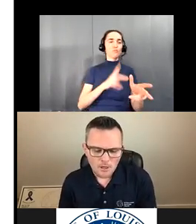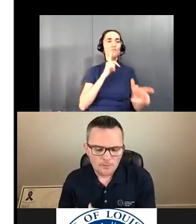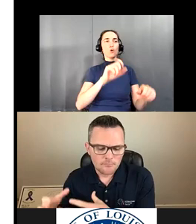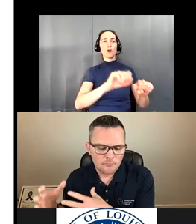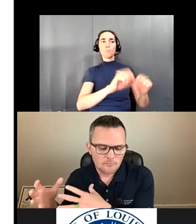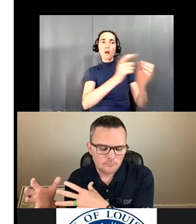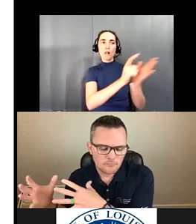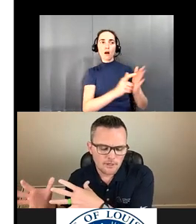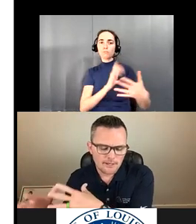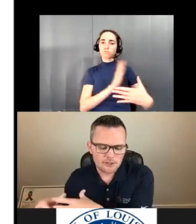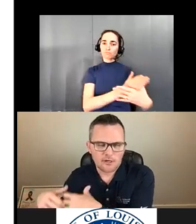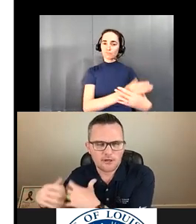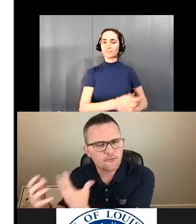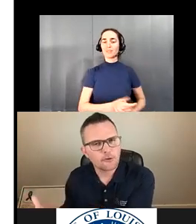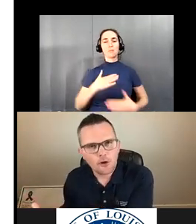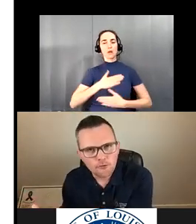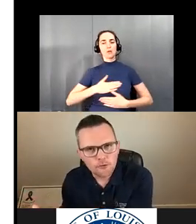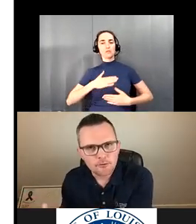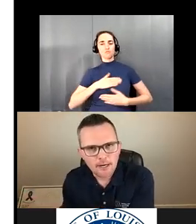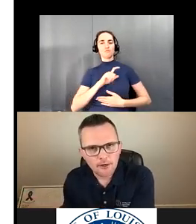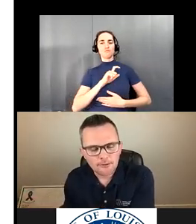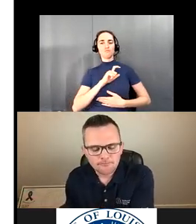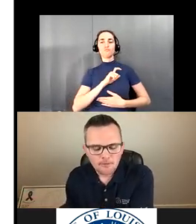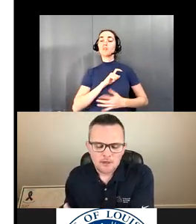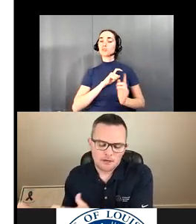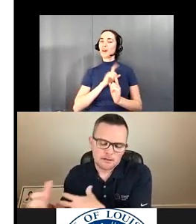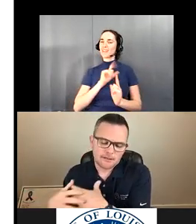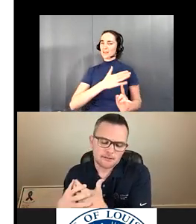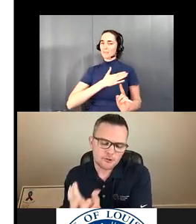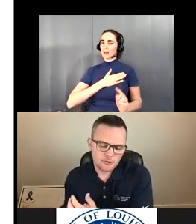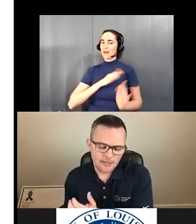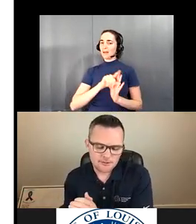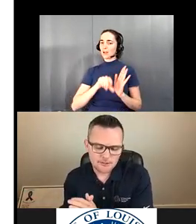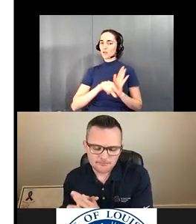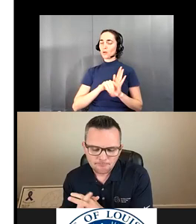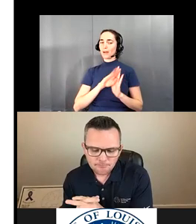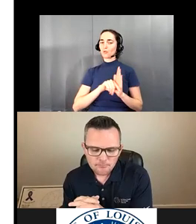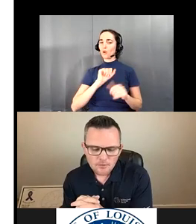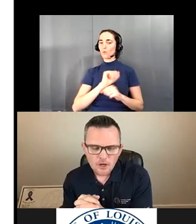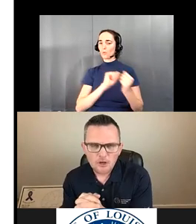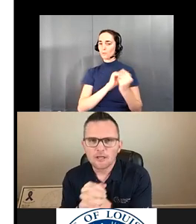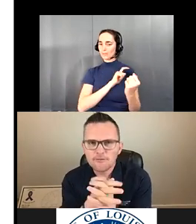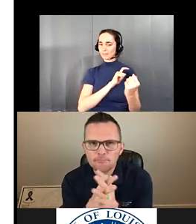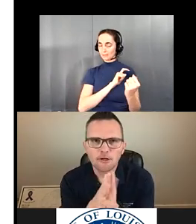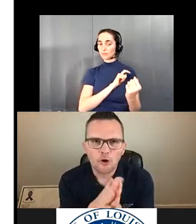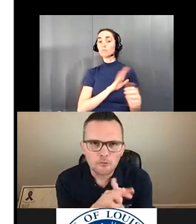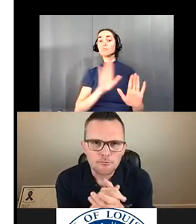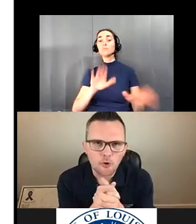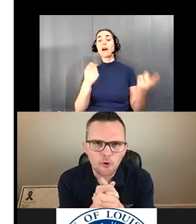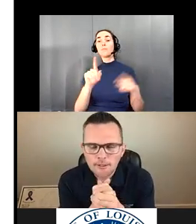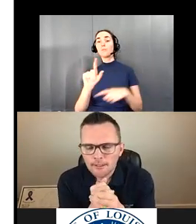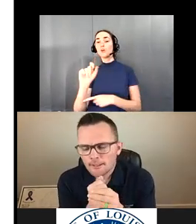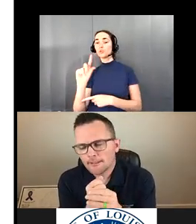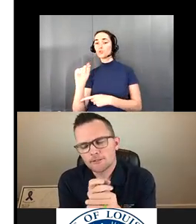15:33:28 And so I come from a law enforcement background and 2011 my daughter was born in